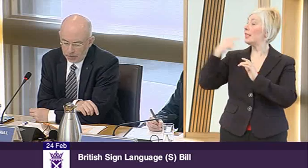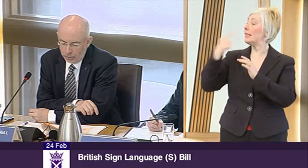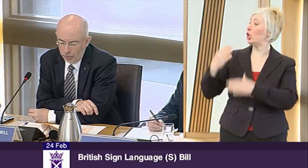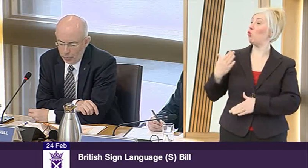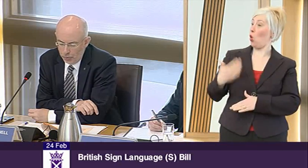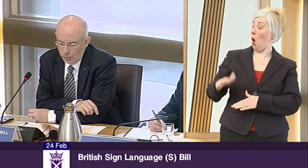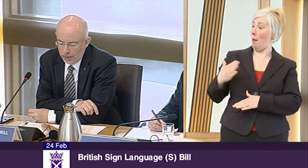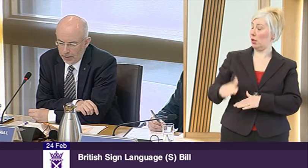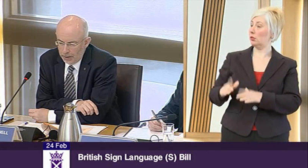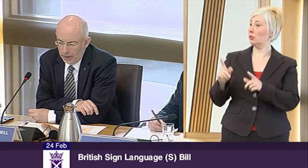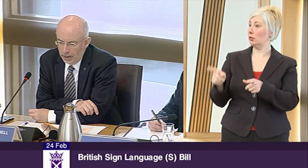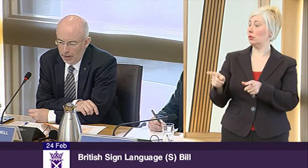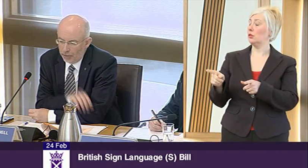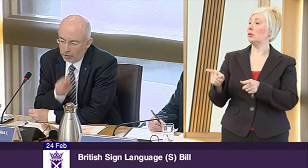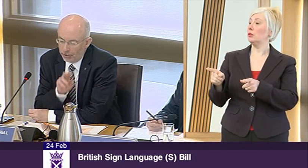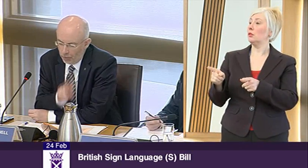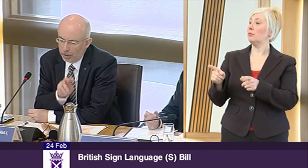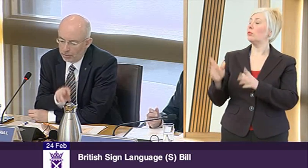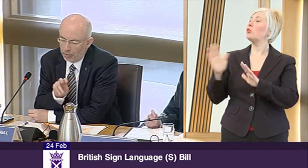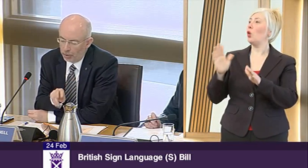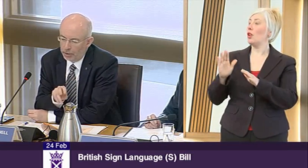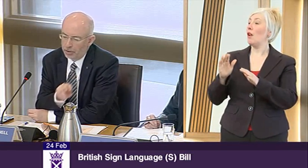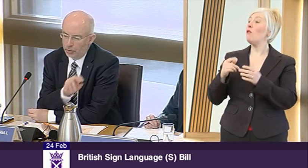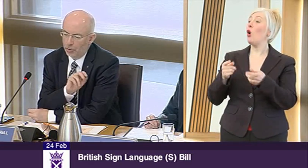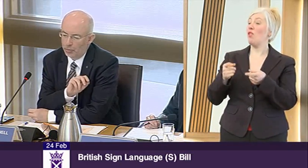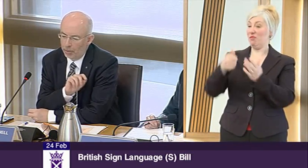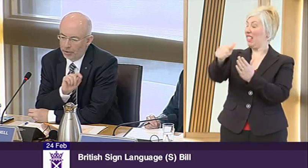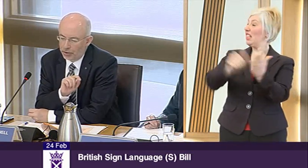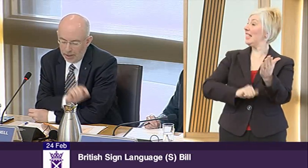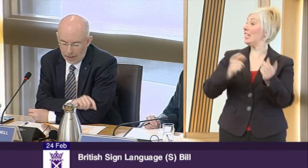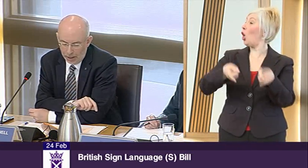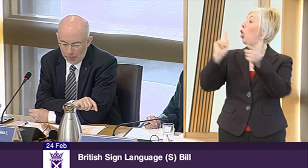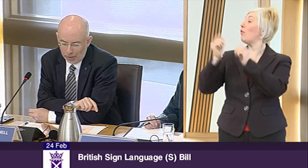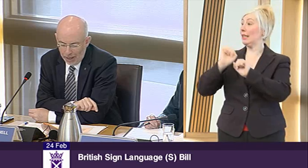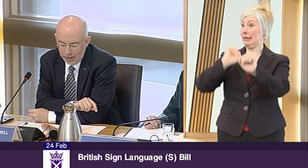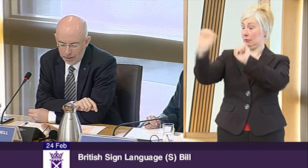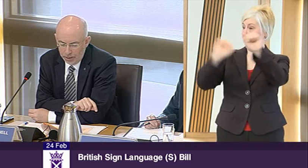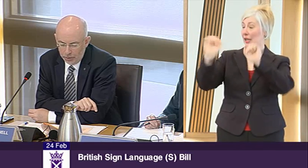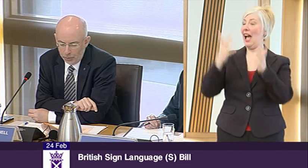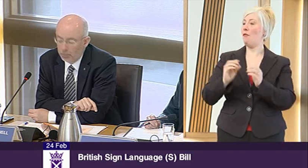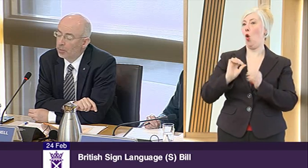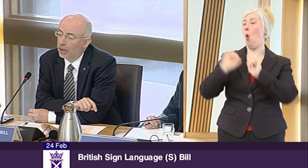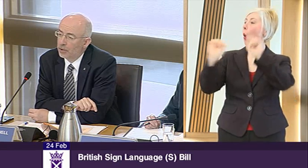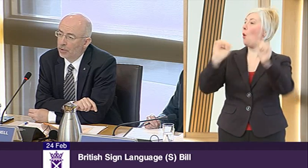suggested that the requirement for listed authorities to publish a plan should be replaced